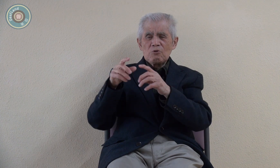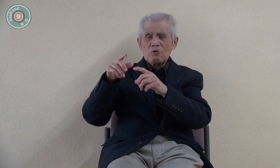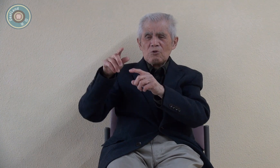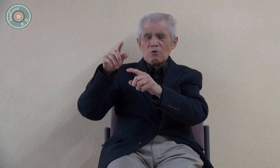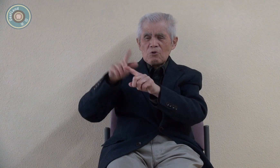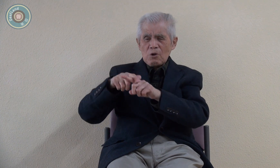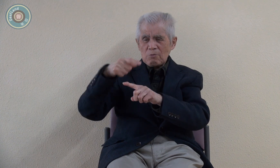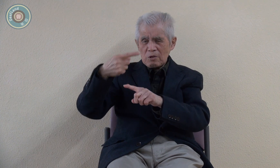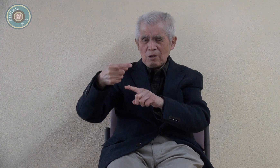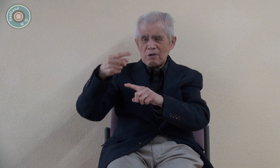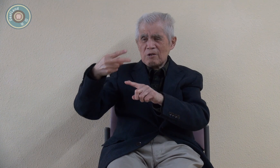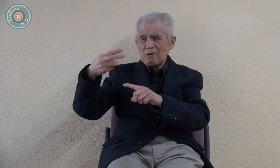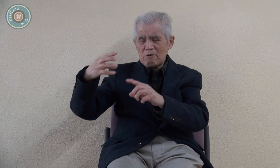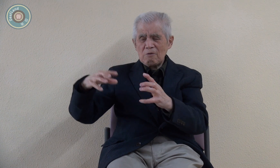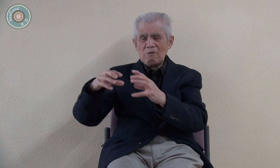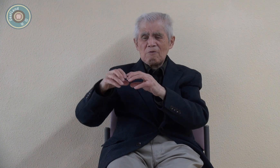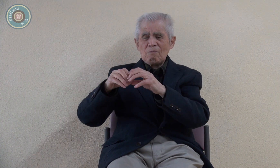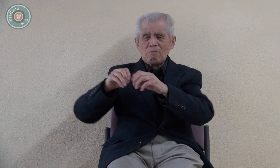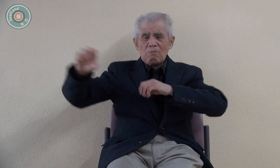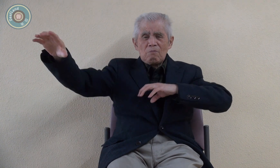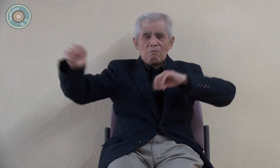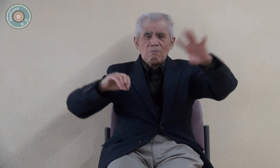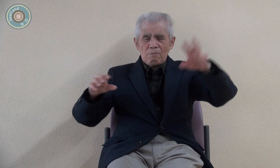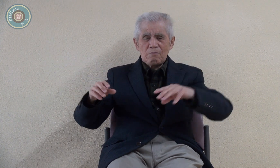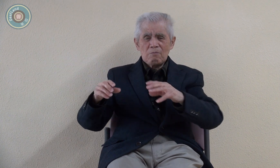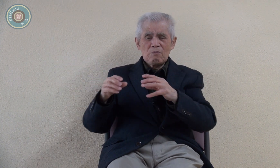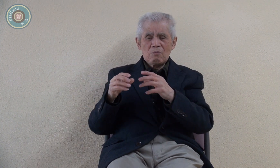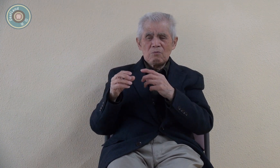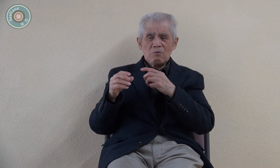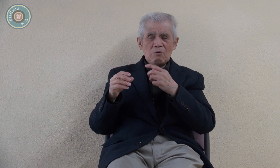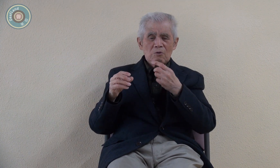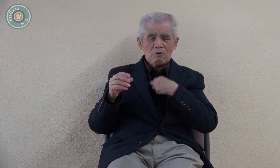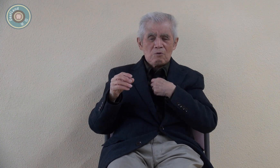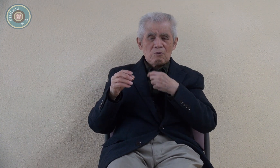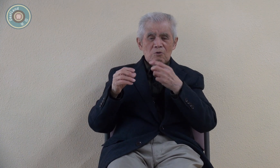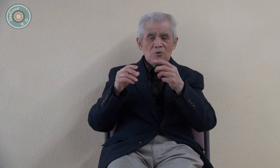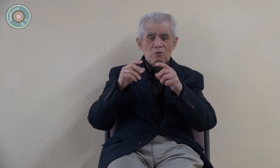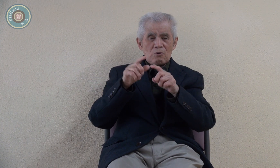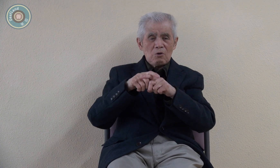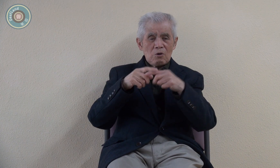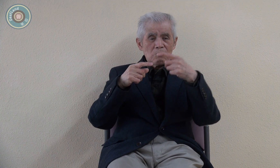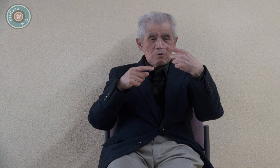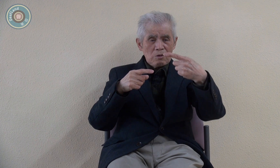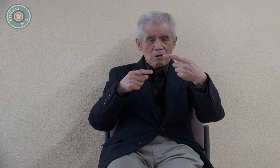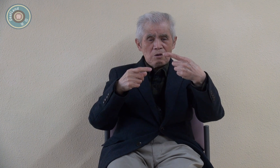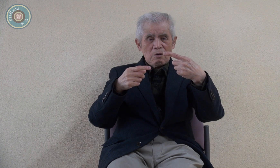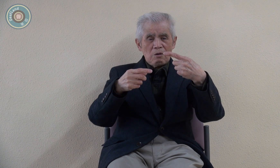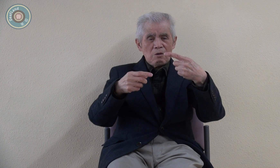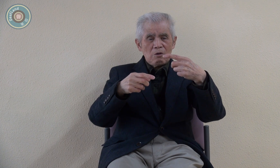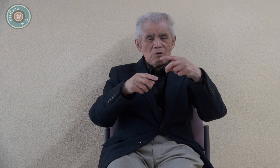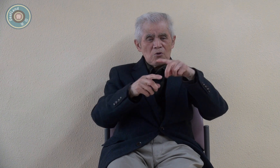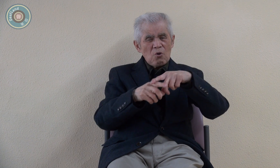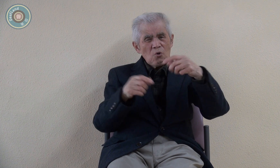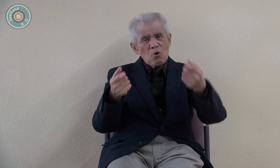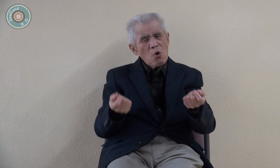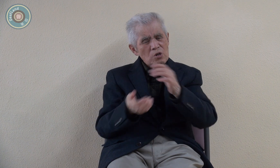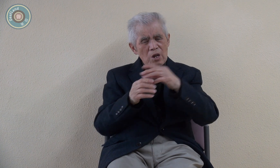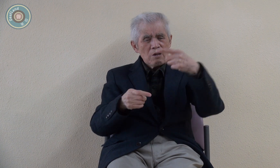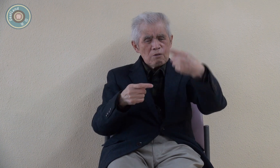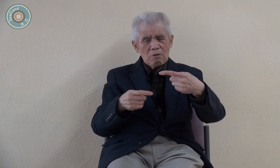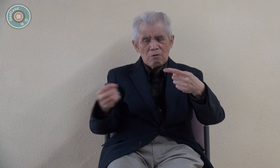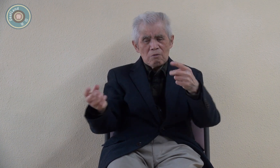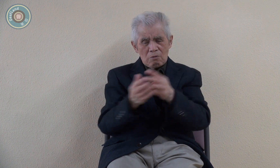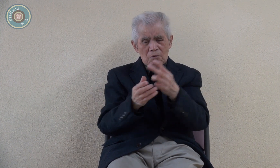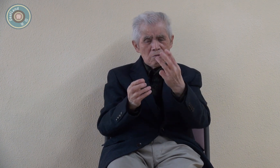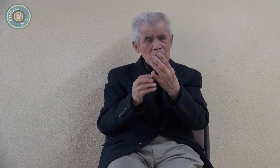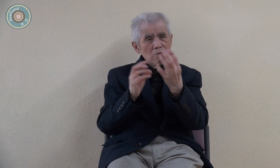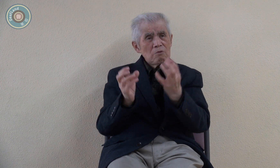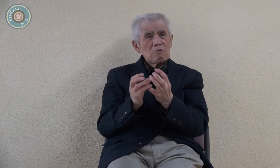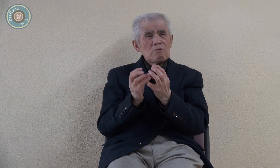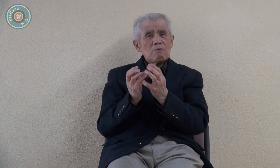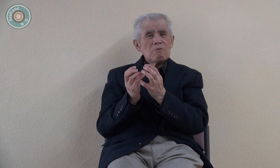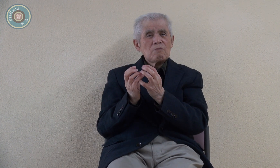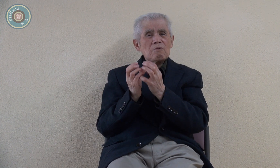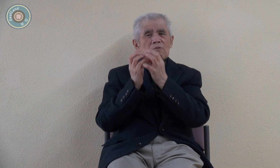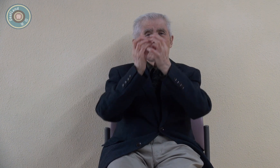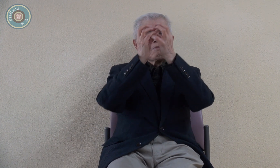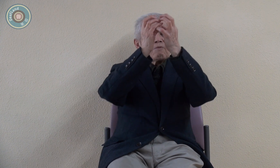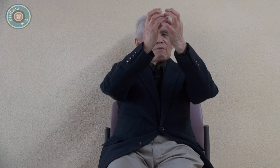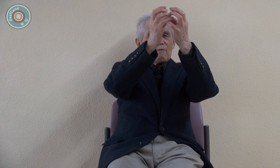I was with the children in the lower grades of elementary school